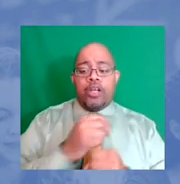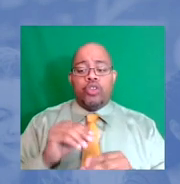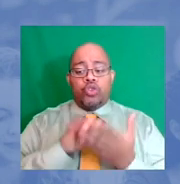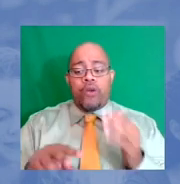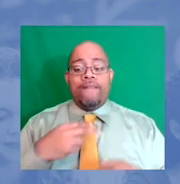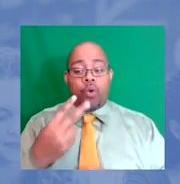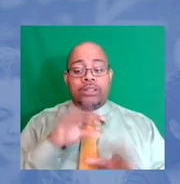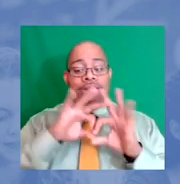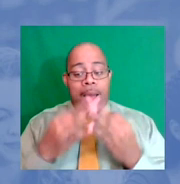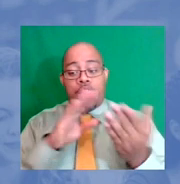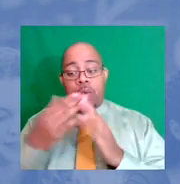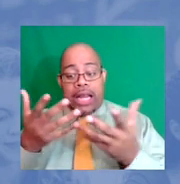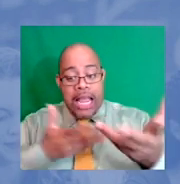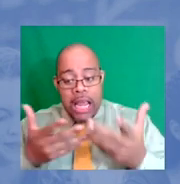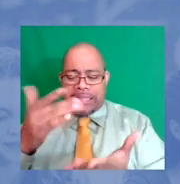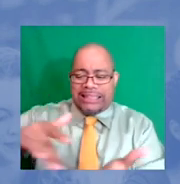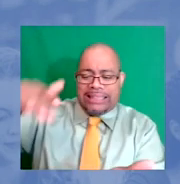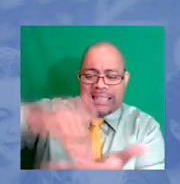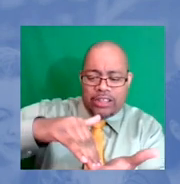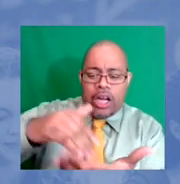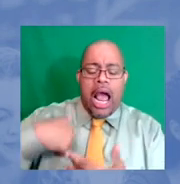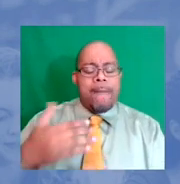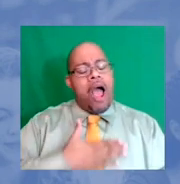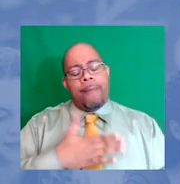AT THE CENTER OF IT AND I'M SO HAPPY THAT ONE OF YOU WEAVED INTO YOUR COMMENTS THAT